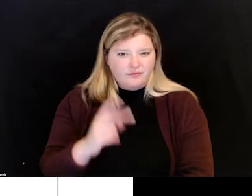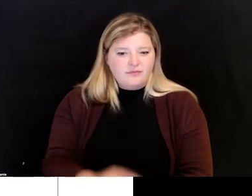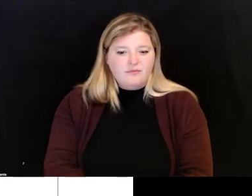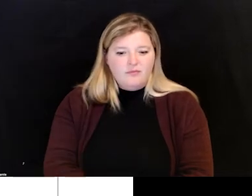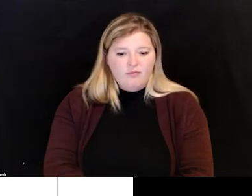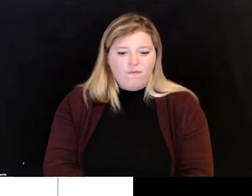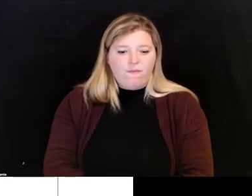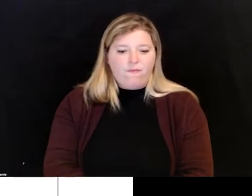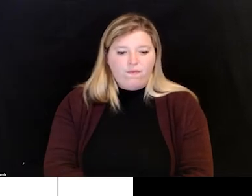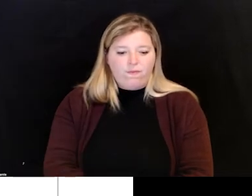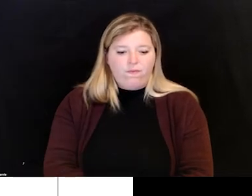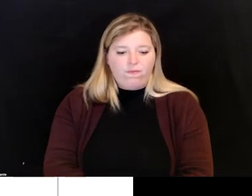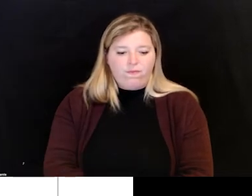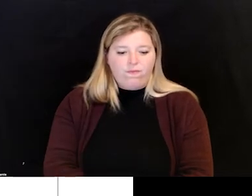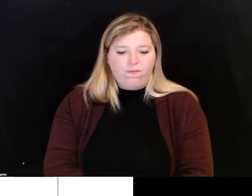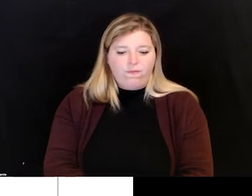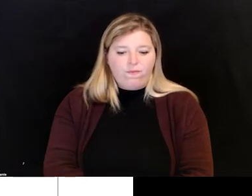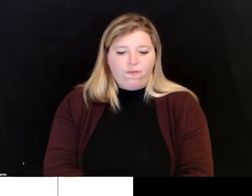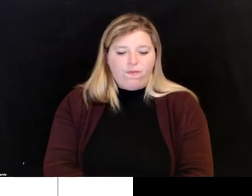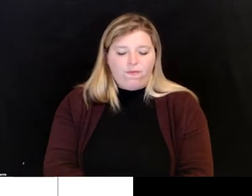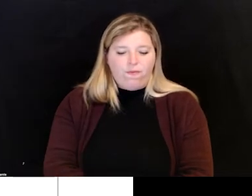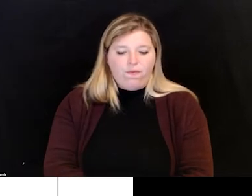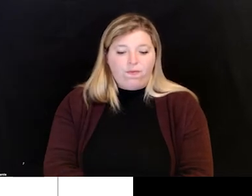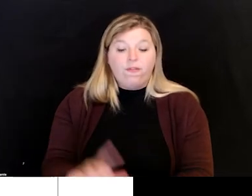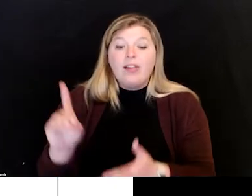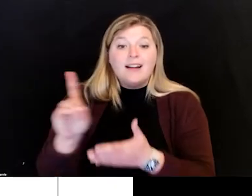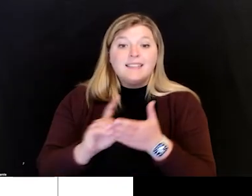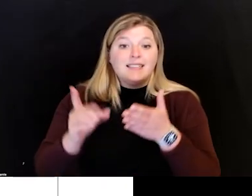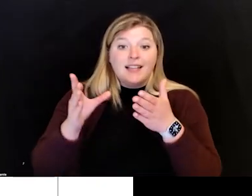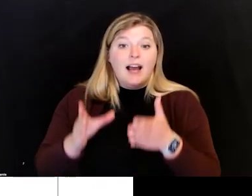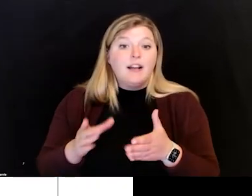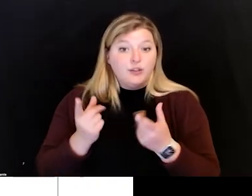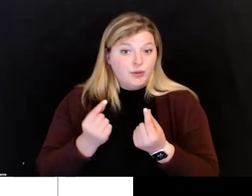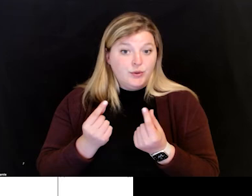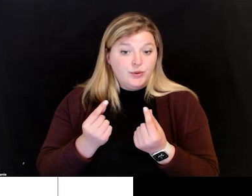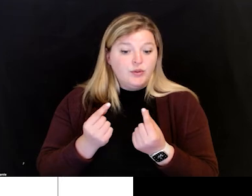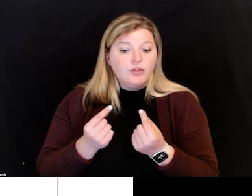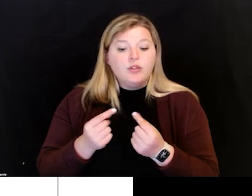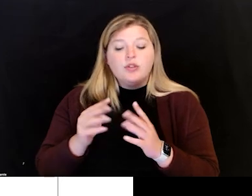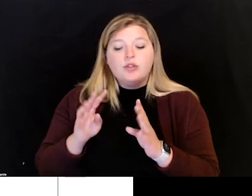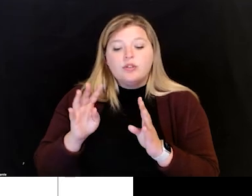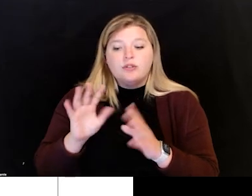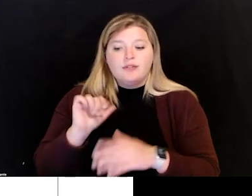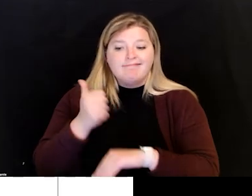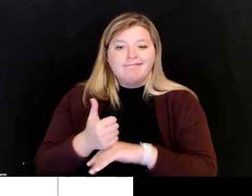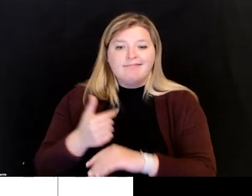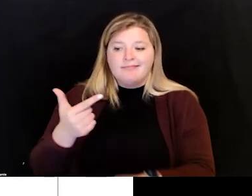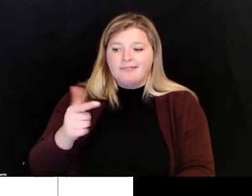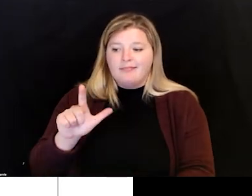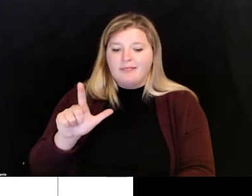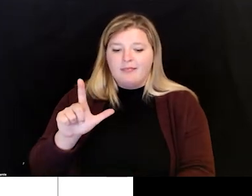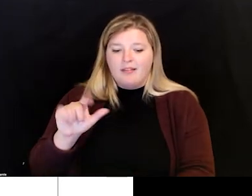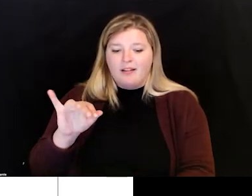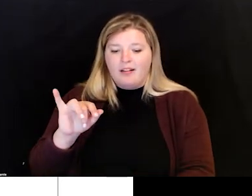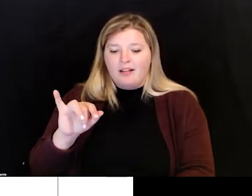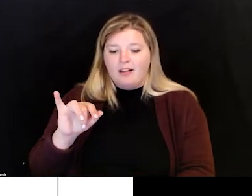What the font designer has done is created a glyph to join those two characters.